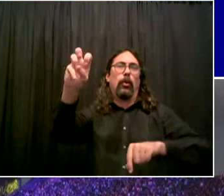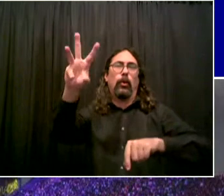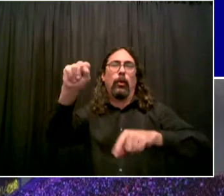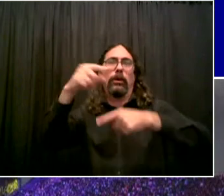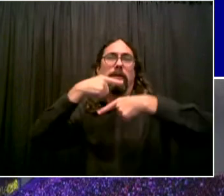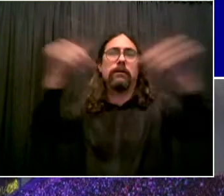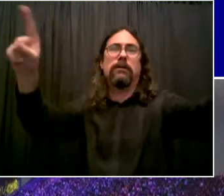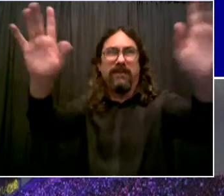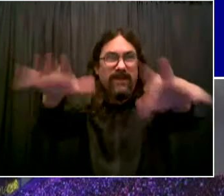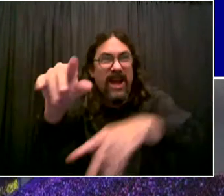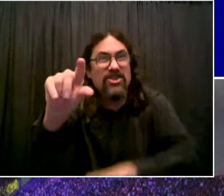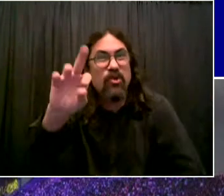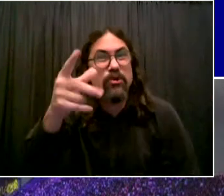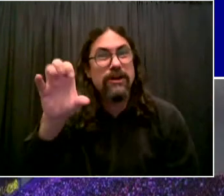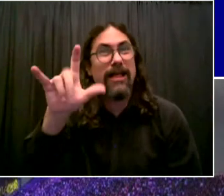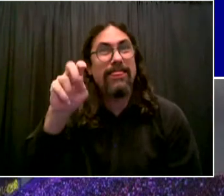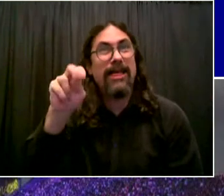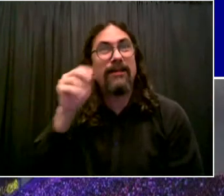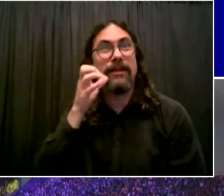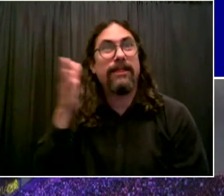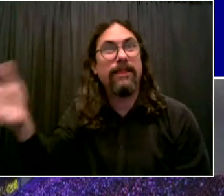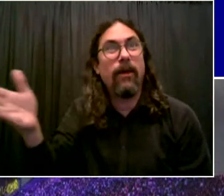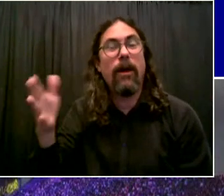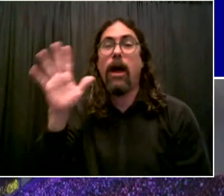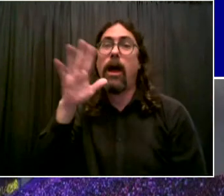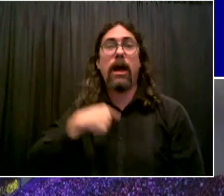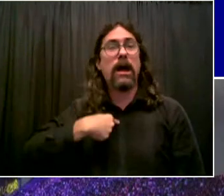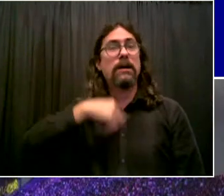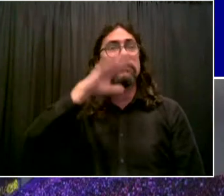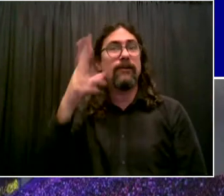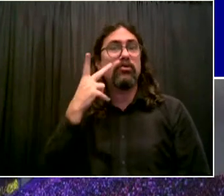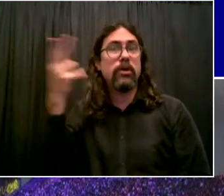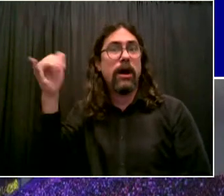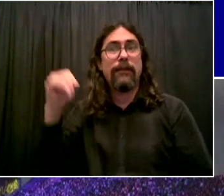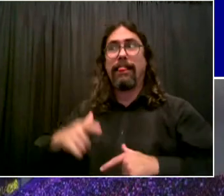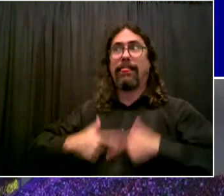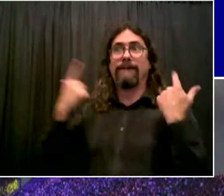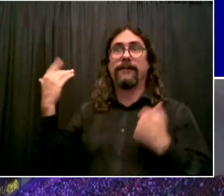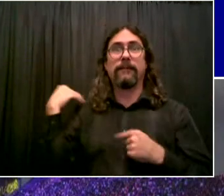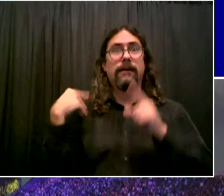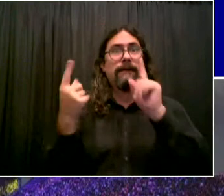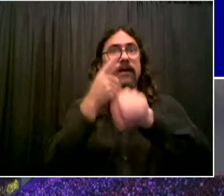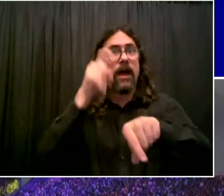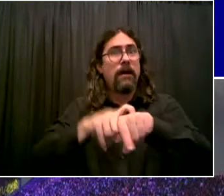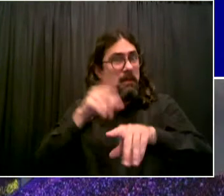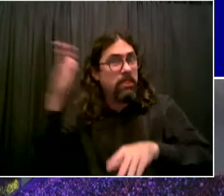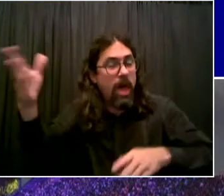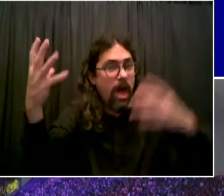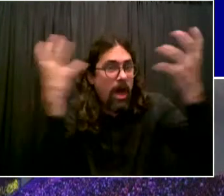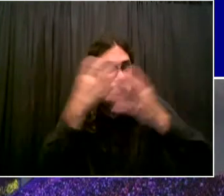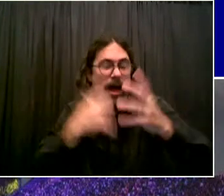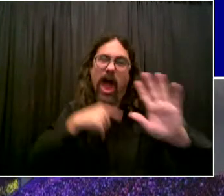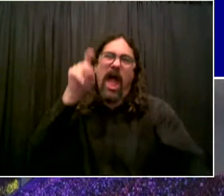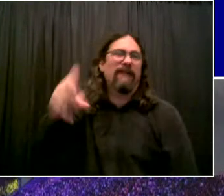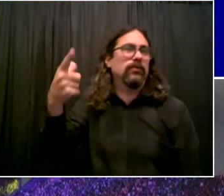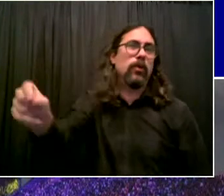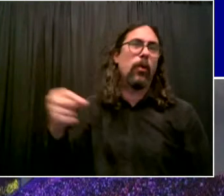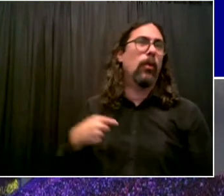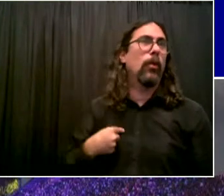BREAKING NEWS. IF YOU'VE NEVER